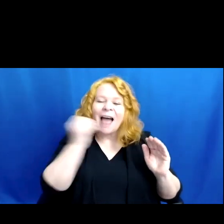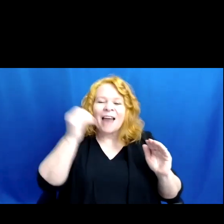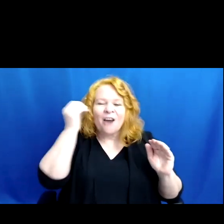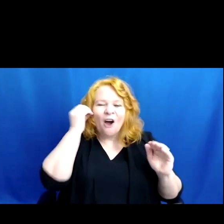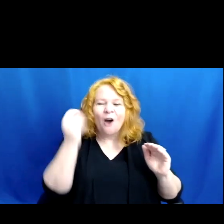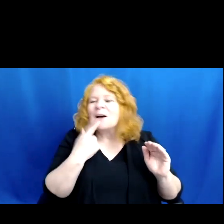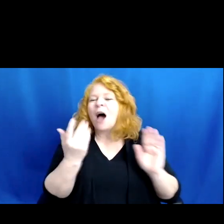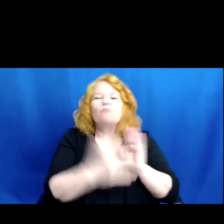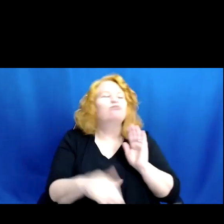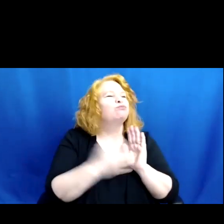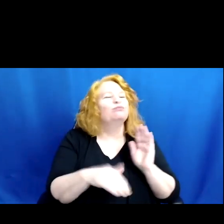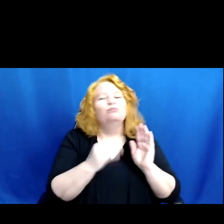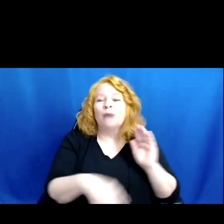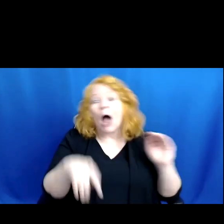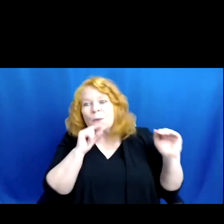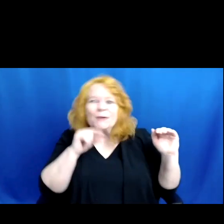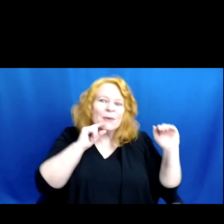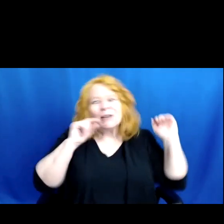are signing it. Or you may find yourself singing it.